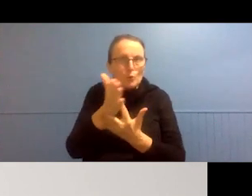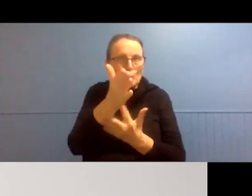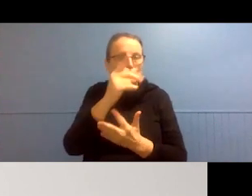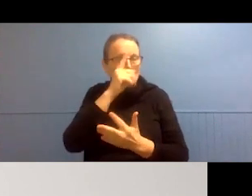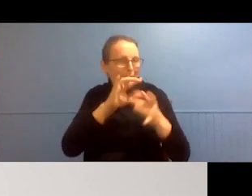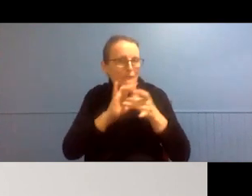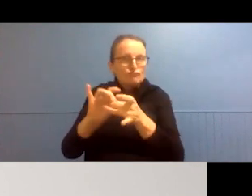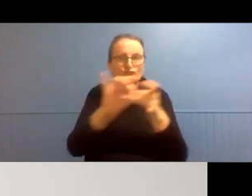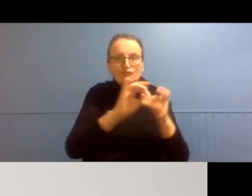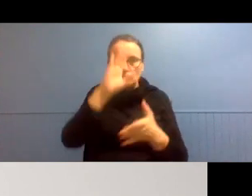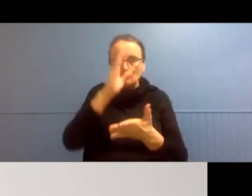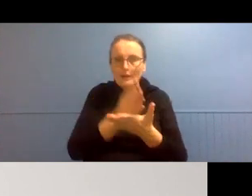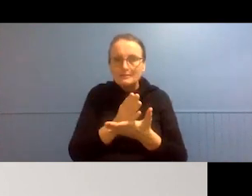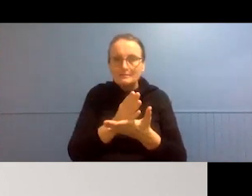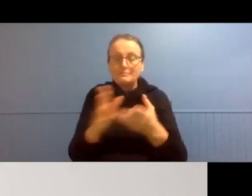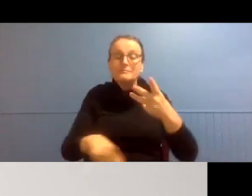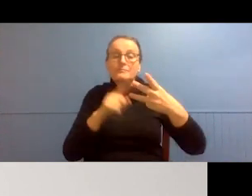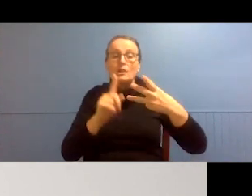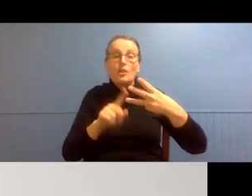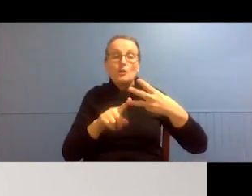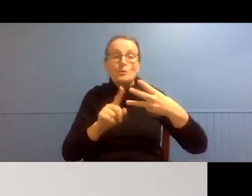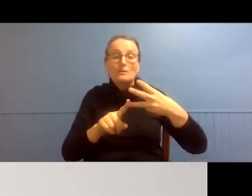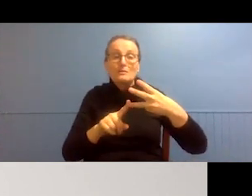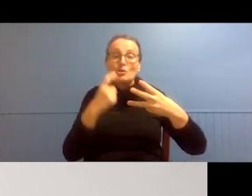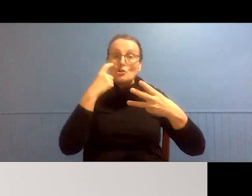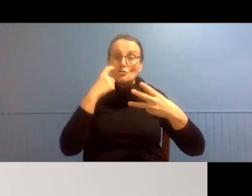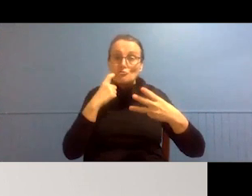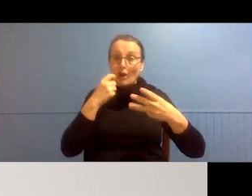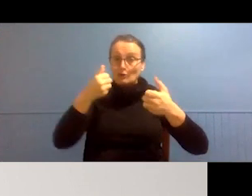And finally, try using this framework to apply to your context.